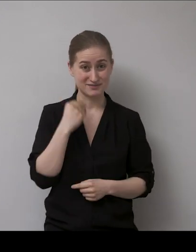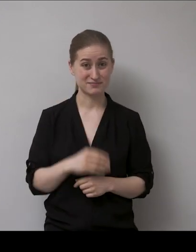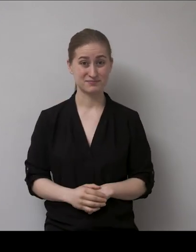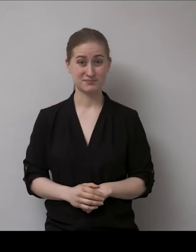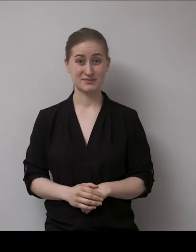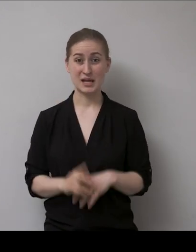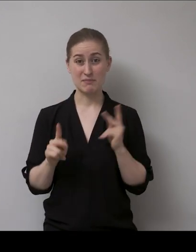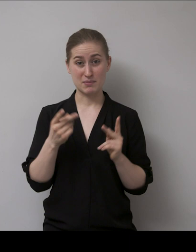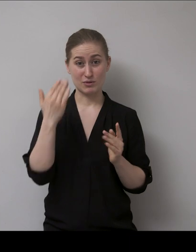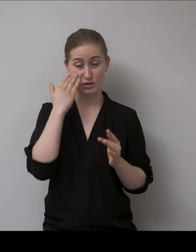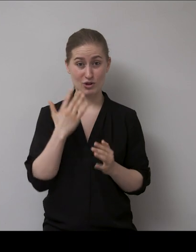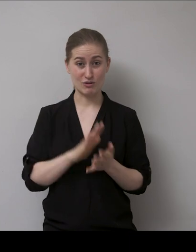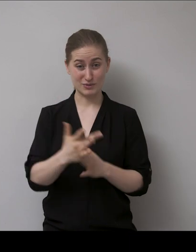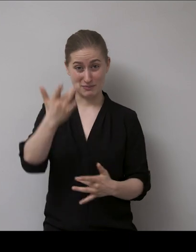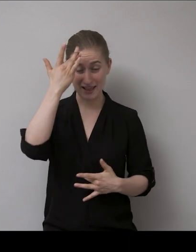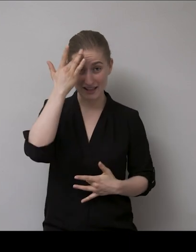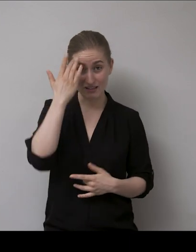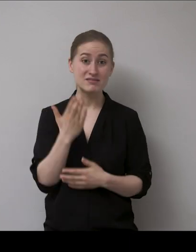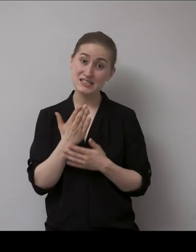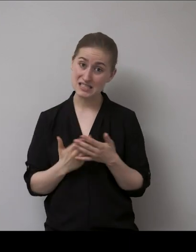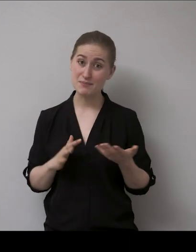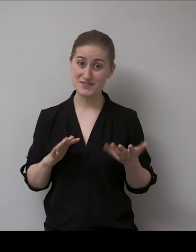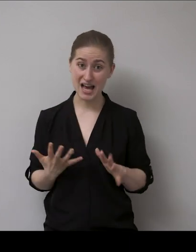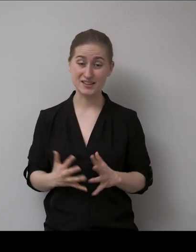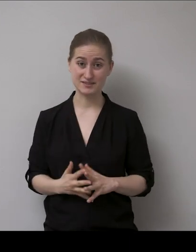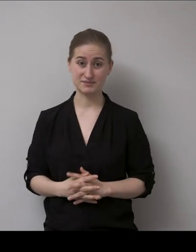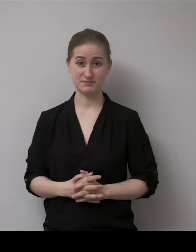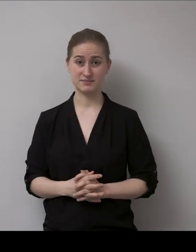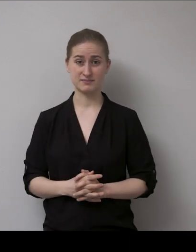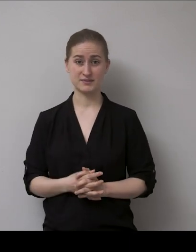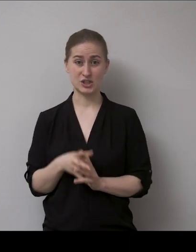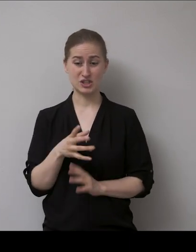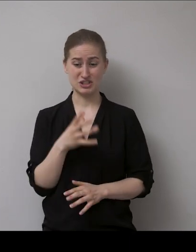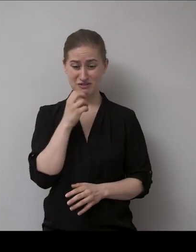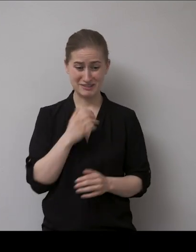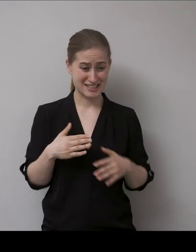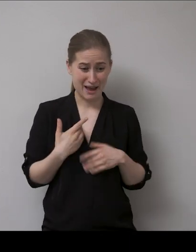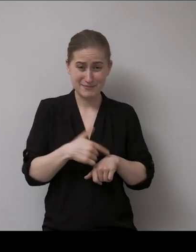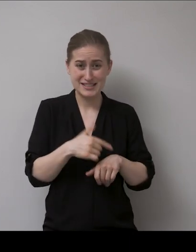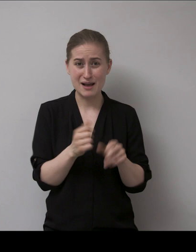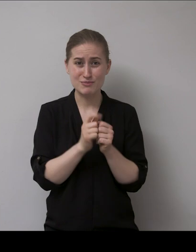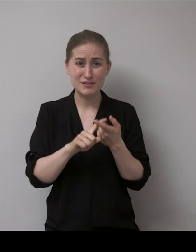People you know have gotten ill, and some have died. You've missed out on happy times with your friends.